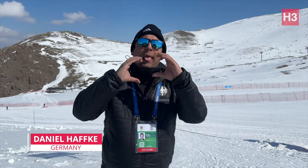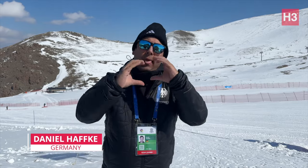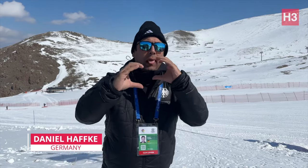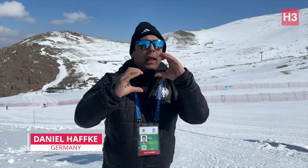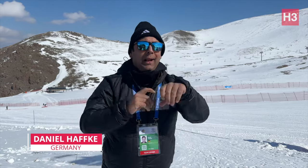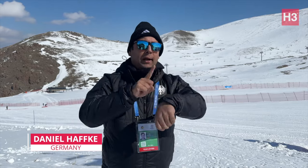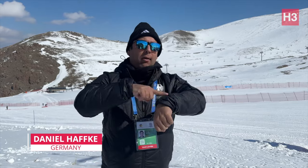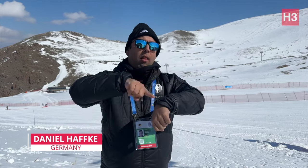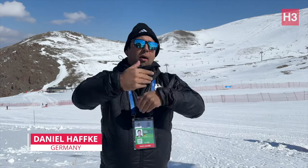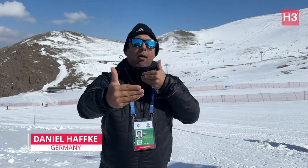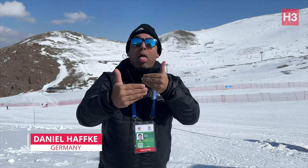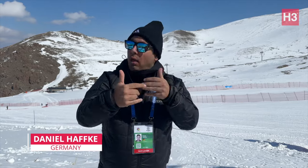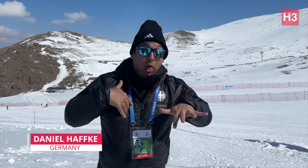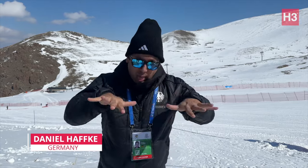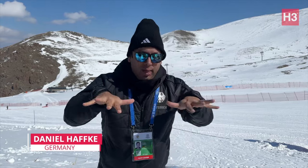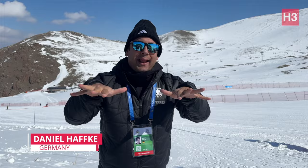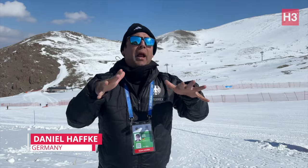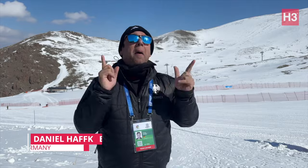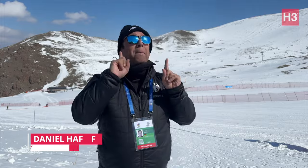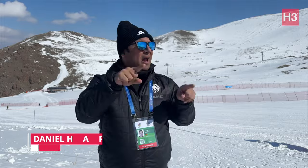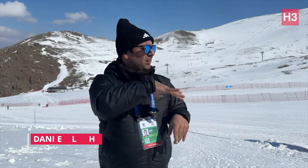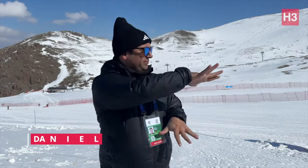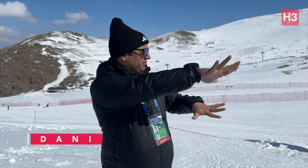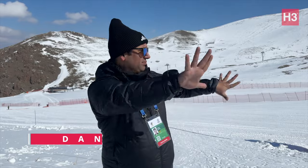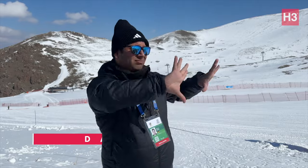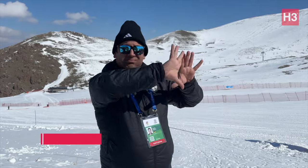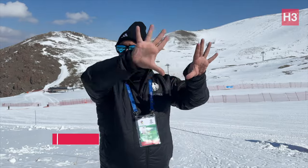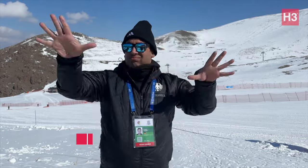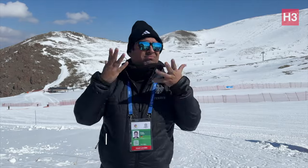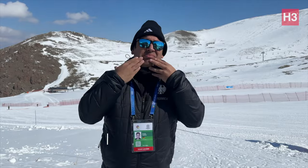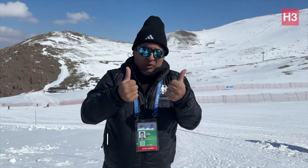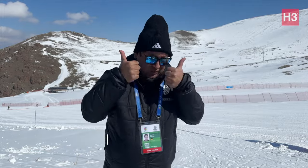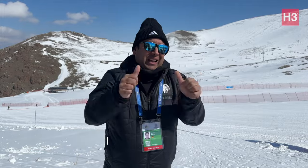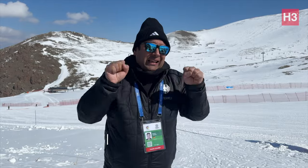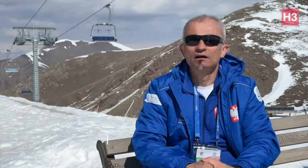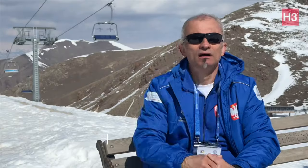the OC here and ICSD and how things happened with such a short notice. Regardless, everything looks good here.